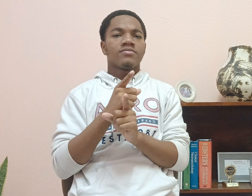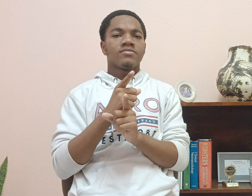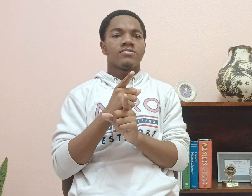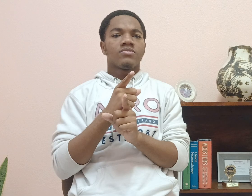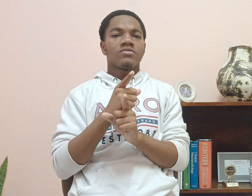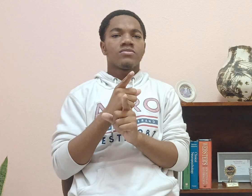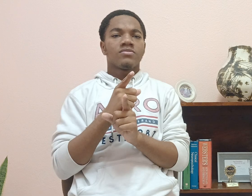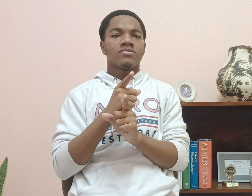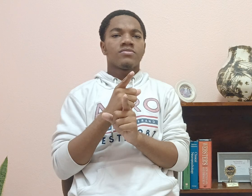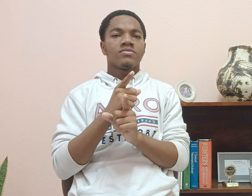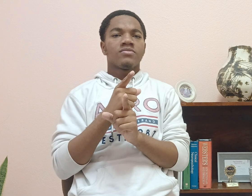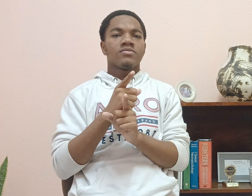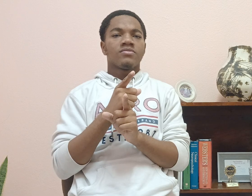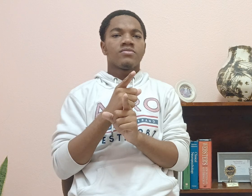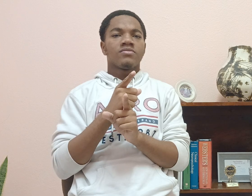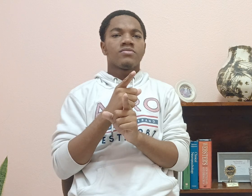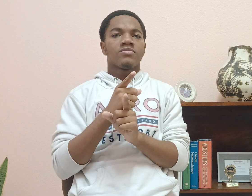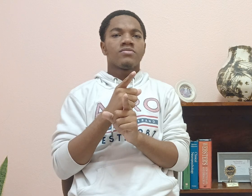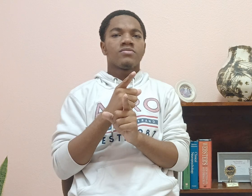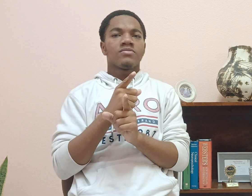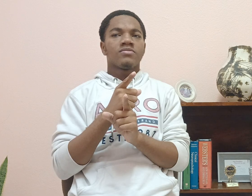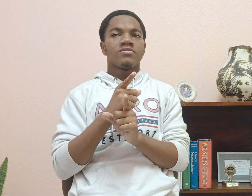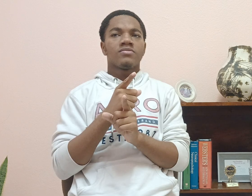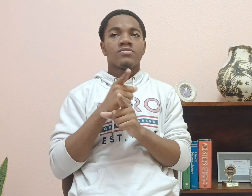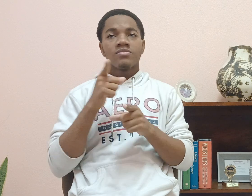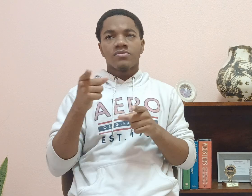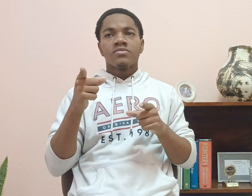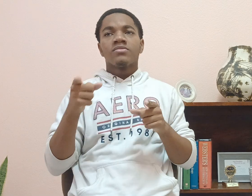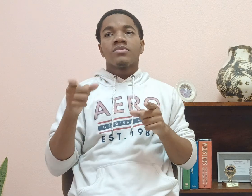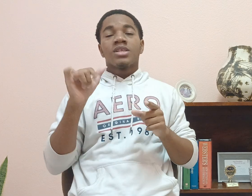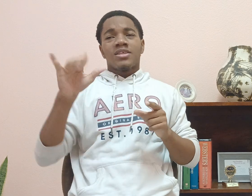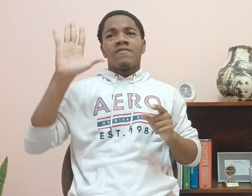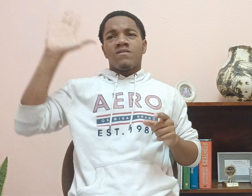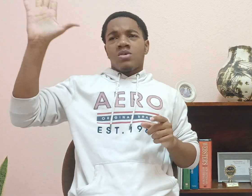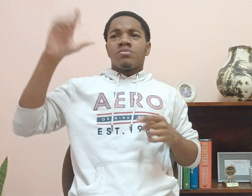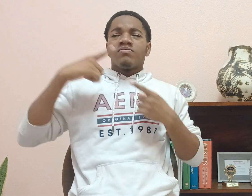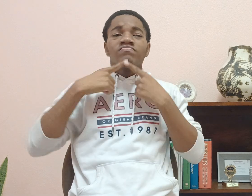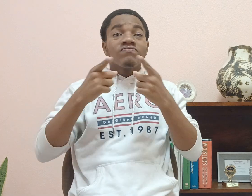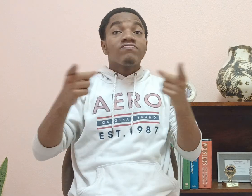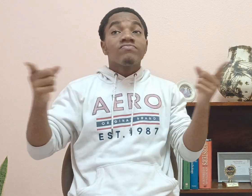10 They are more precious than gold,